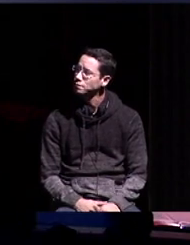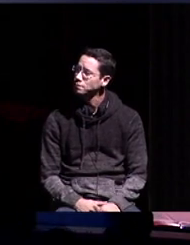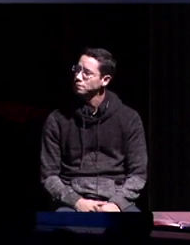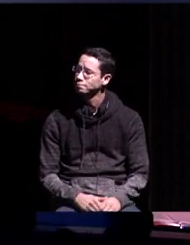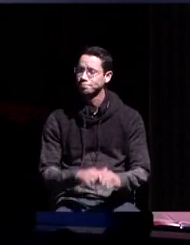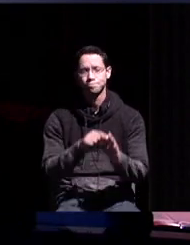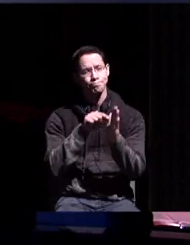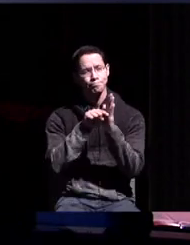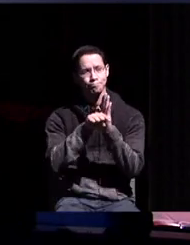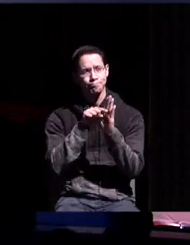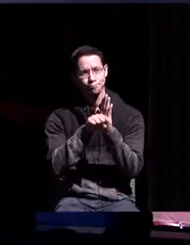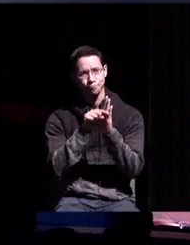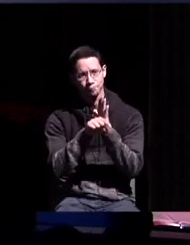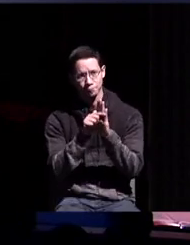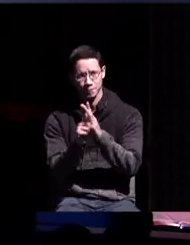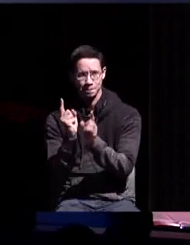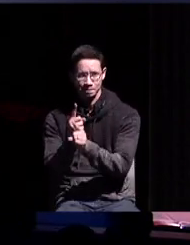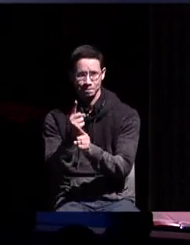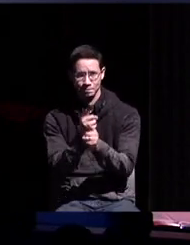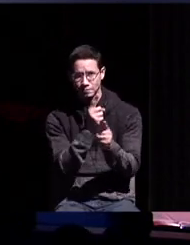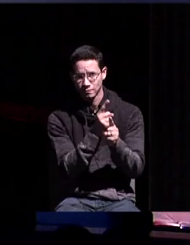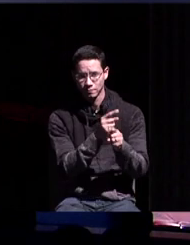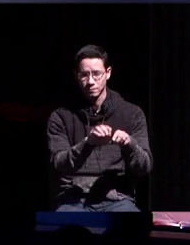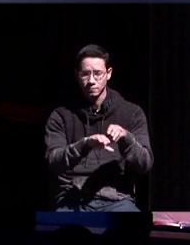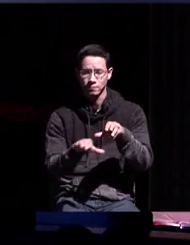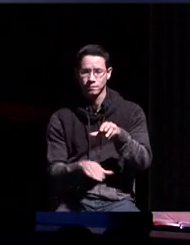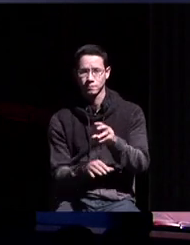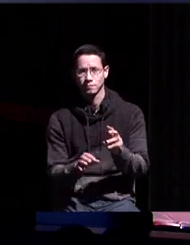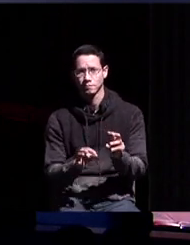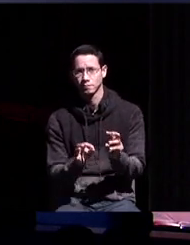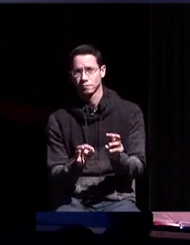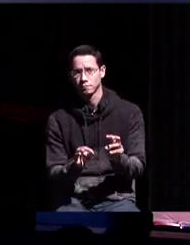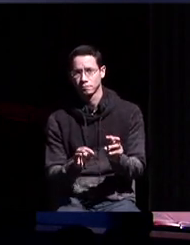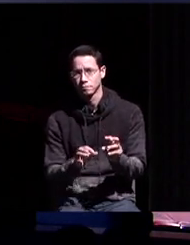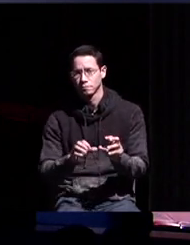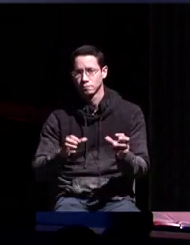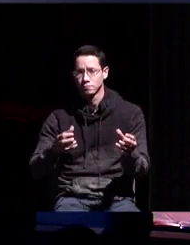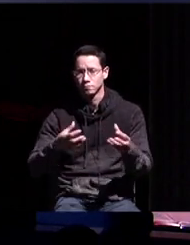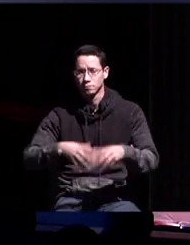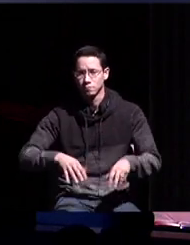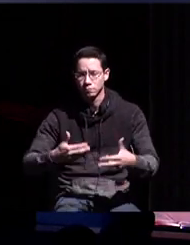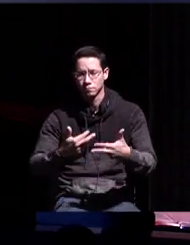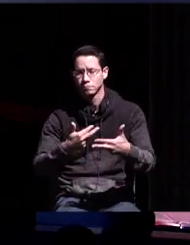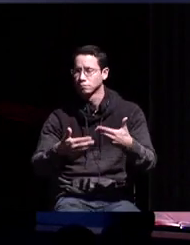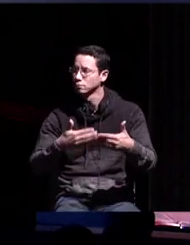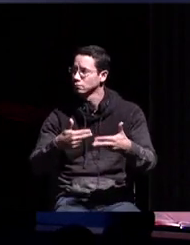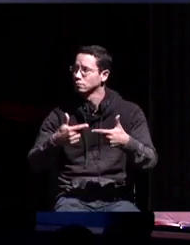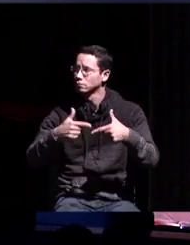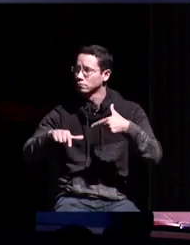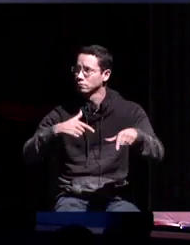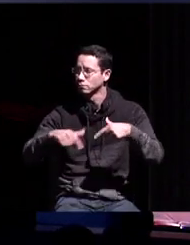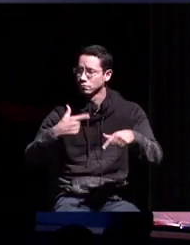the precariousness of the work in tourism. In Brazil the only book published